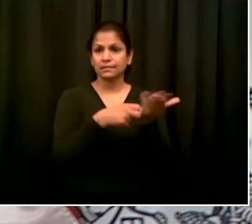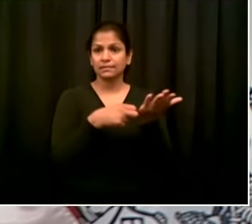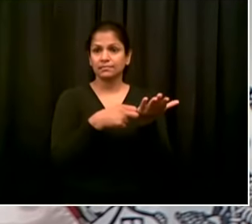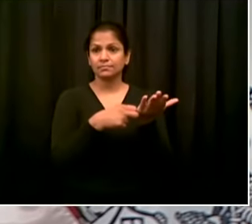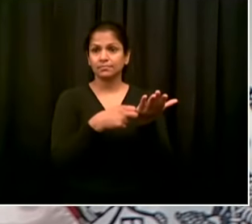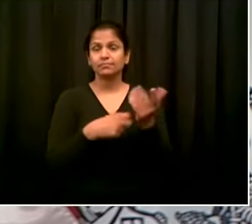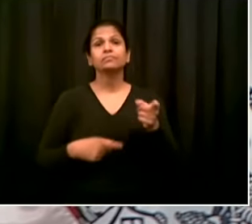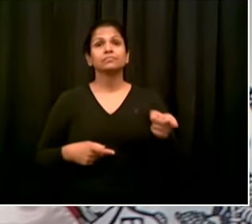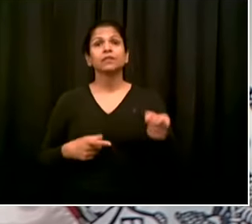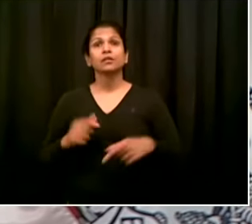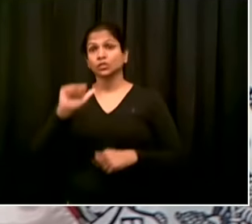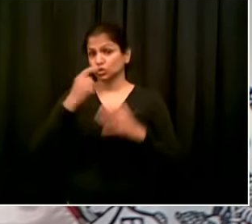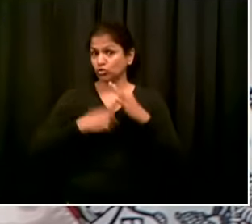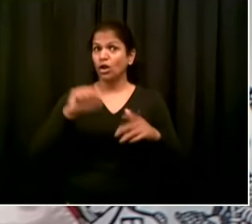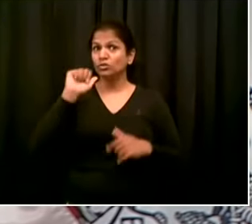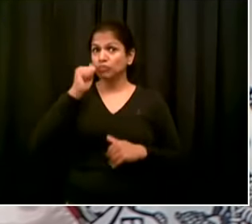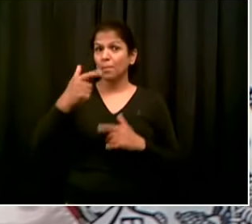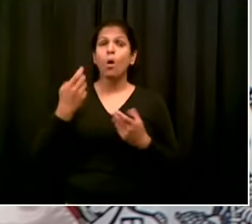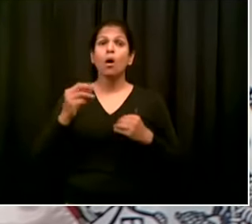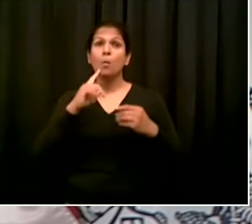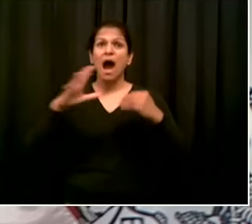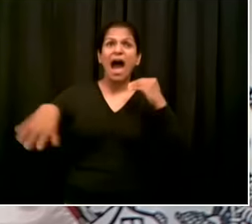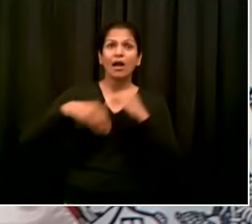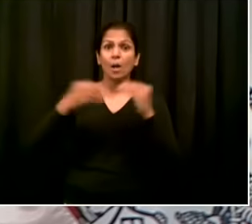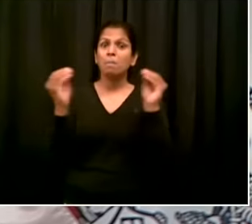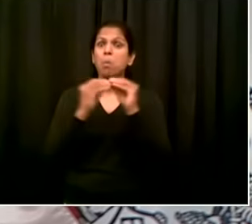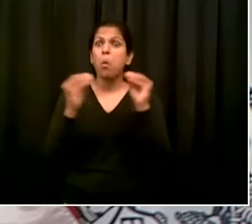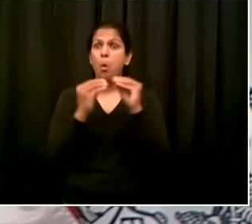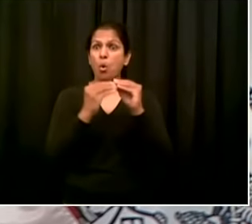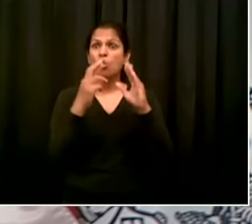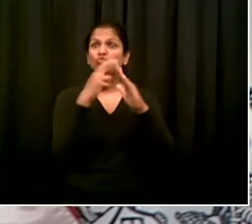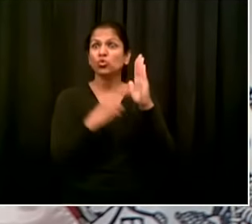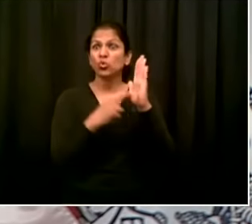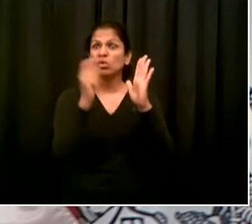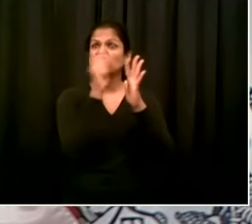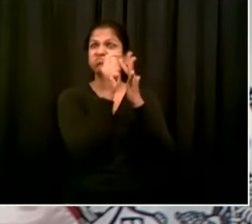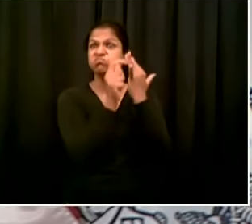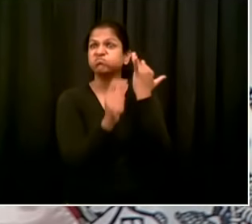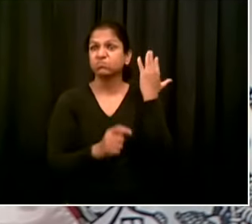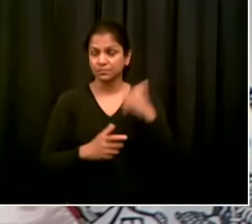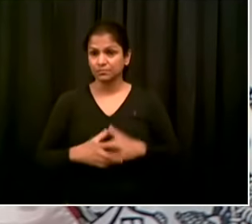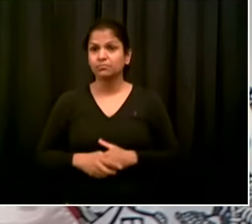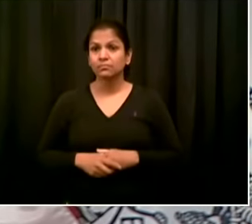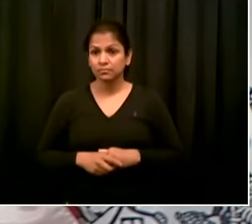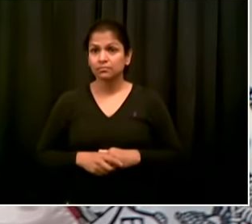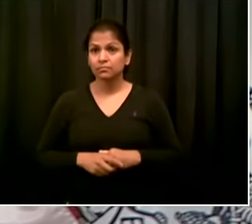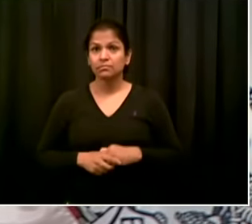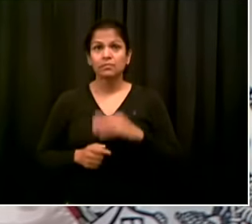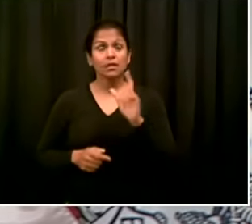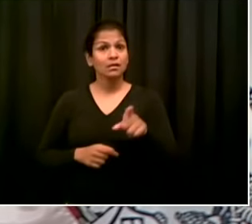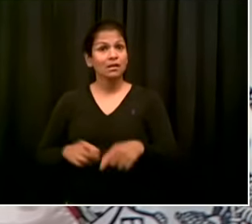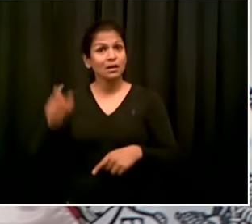MEETINGS WITH COMMUNITY LEADERS CONSTANTLY. AGAIN DOCTOR KATZ AND HIS TEAM AND MANY OTHER MEMBERS OF THE ADMINISTRATION